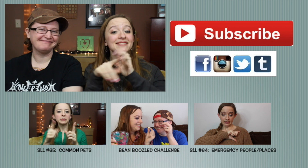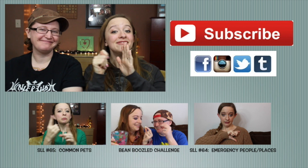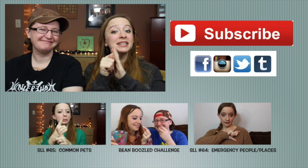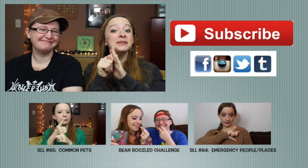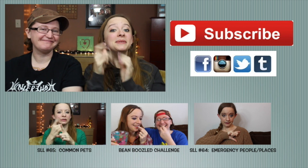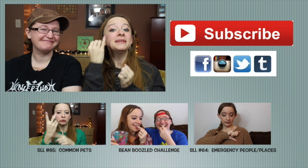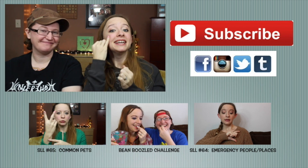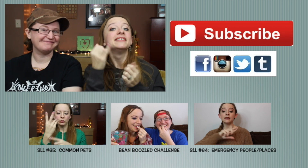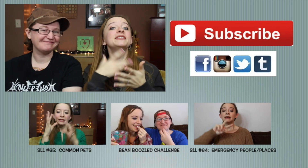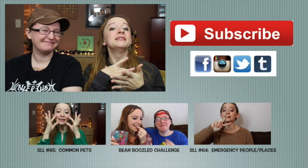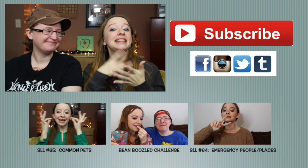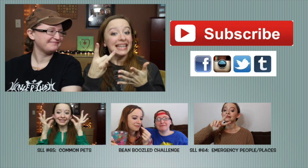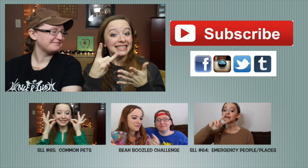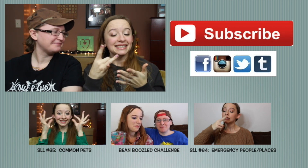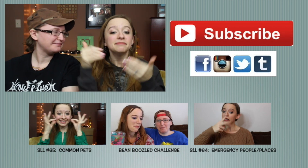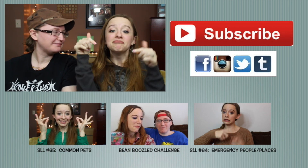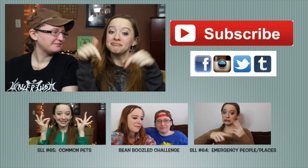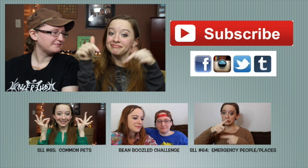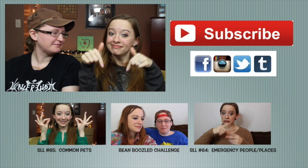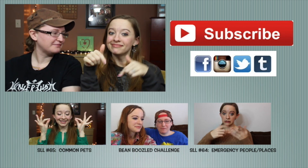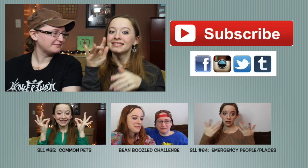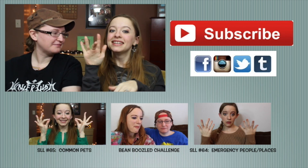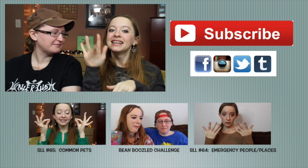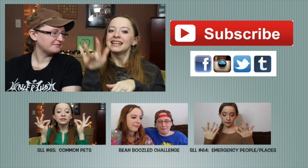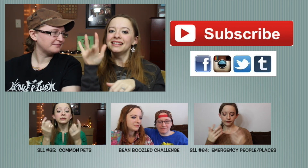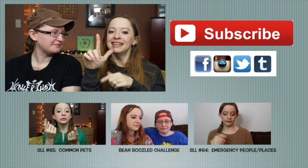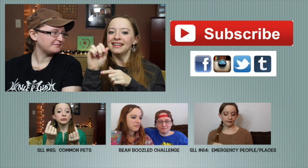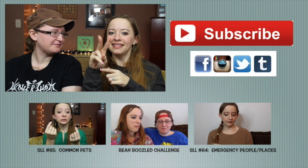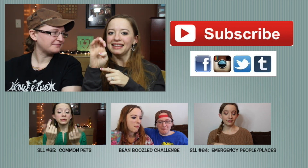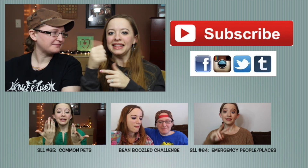I hope you guys have enjoyed today's video. If you did like it, go ahead and click